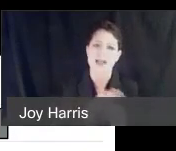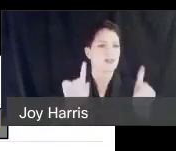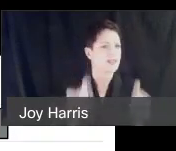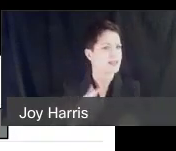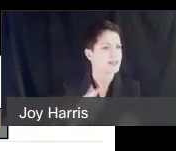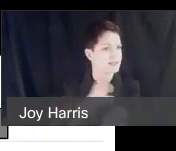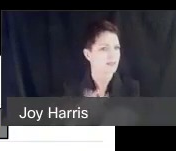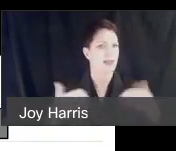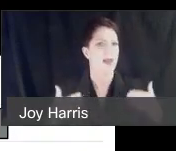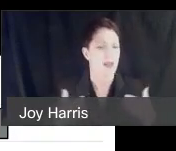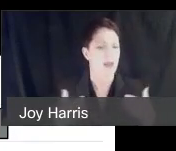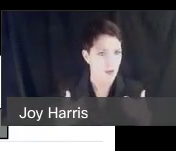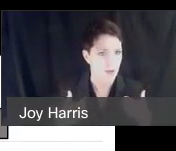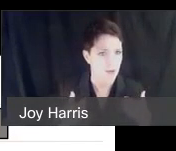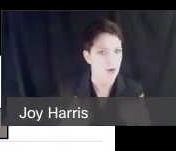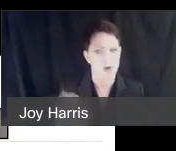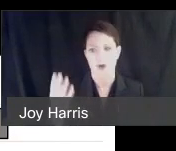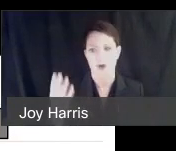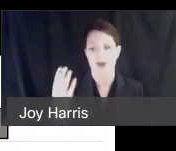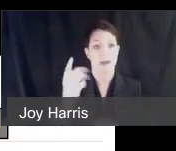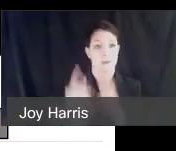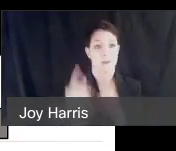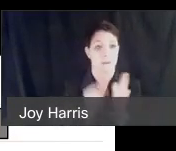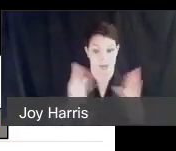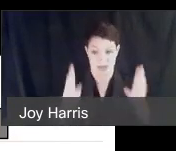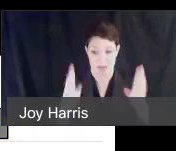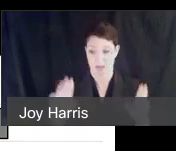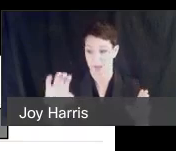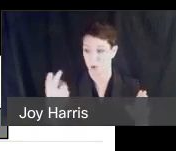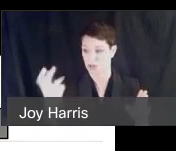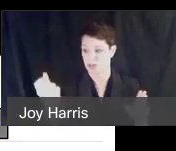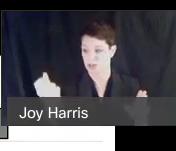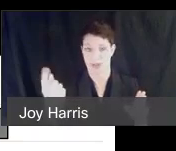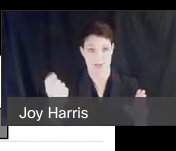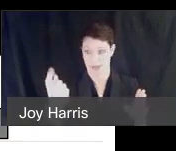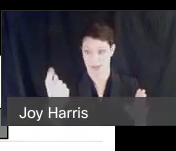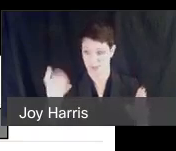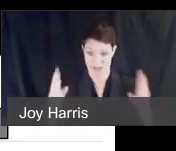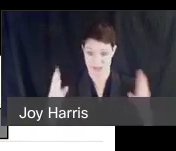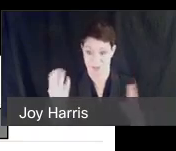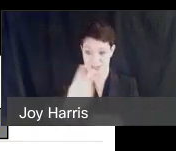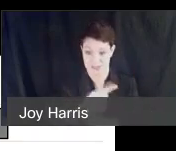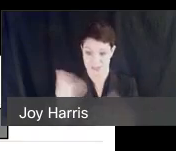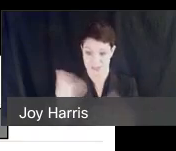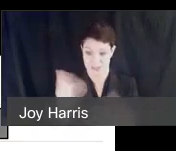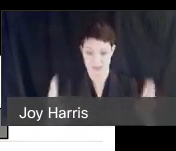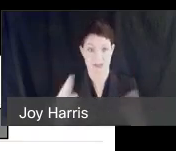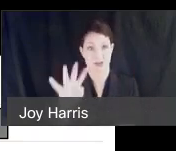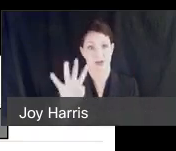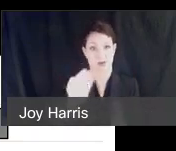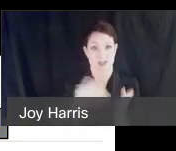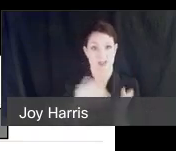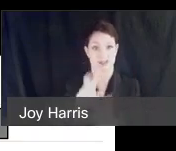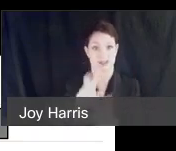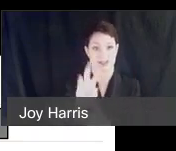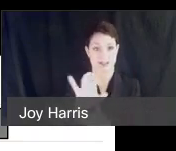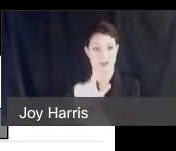For the 14-day period ending March 11th, 35,728 Montgomery County residents were tested, which